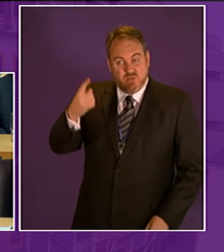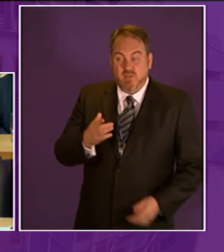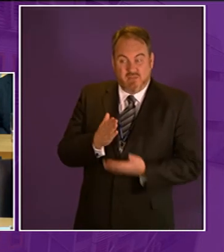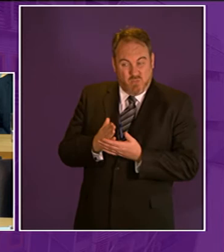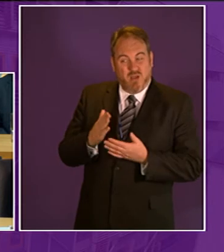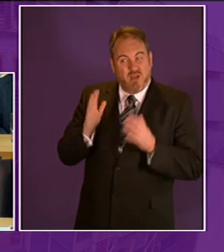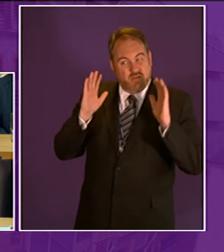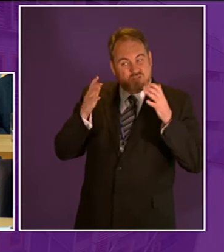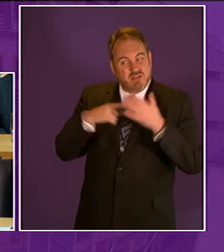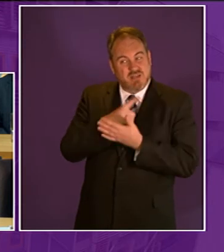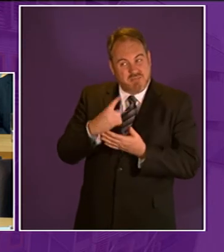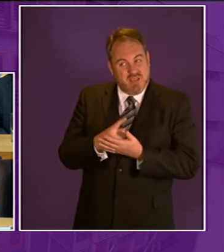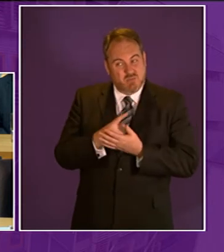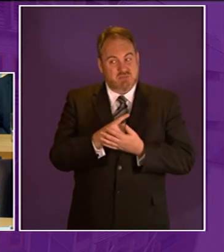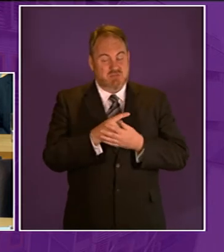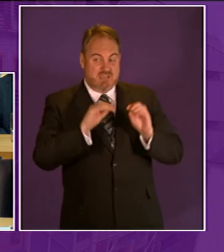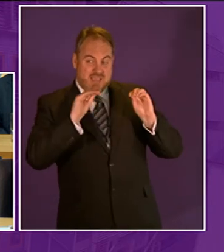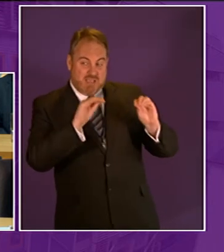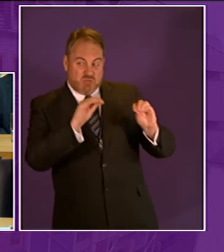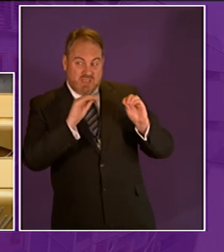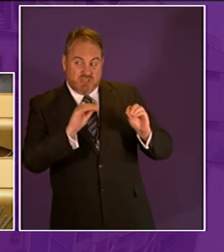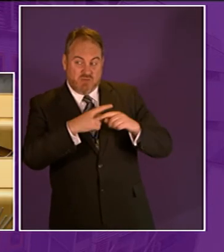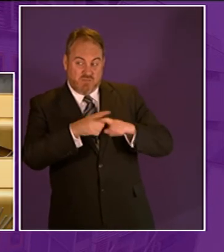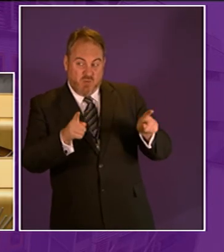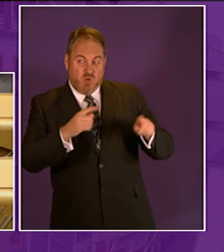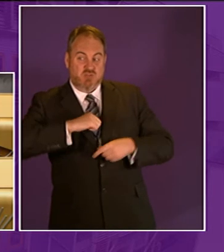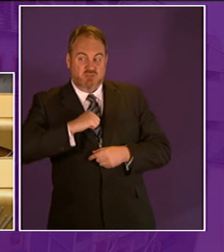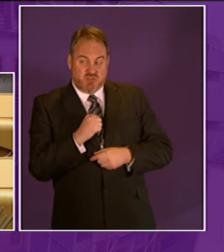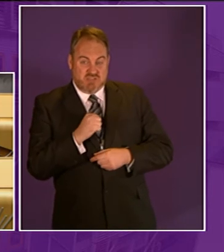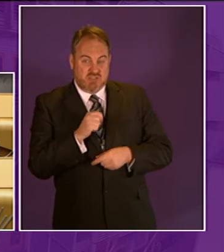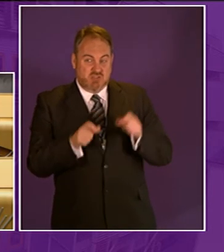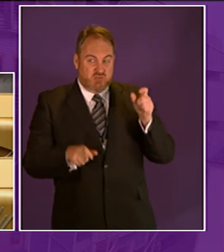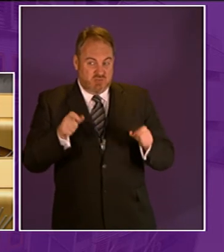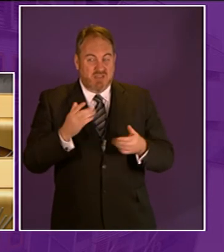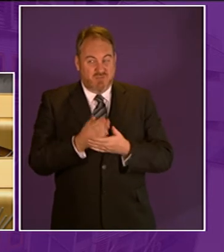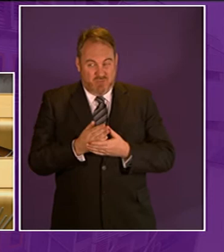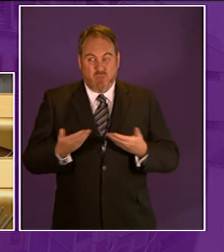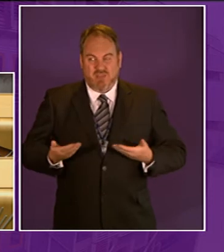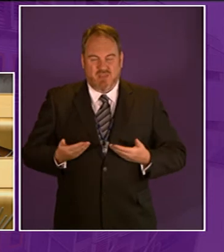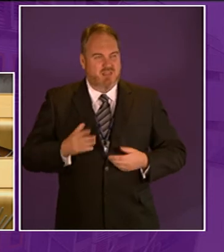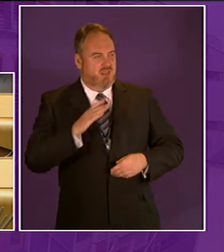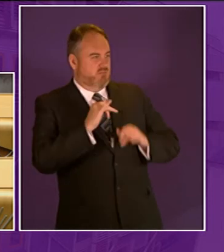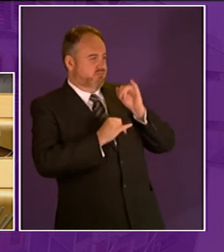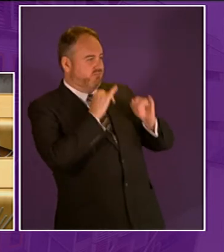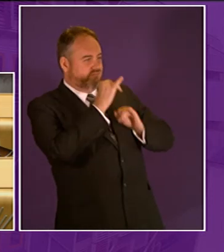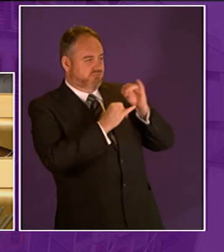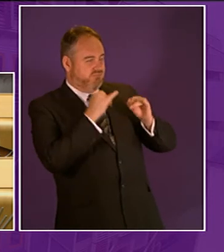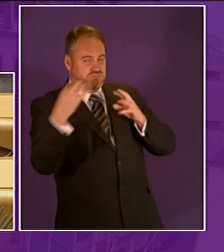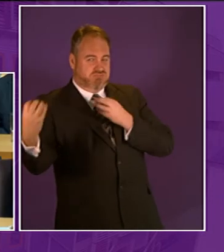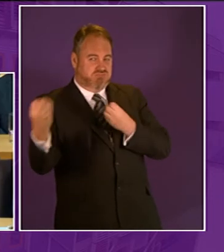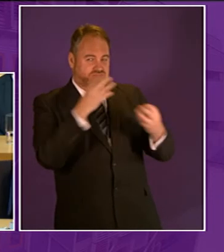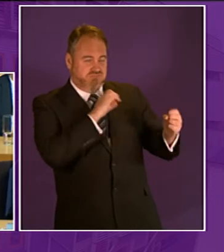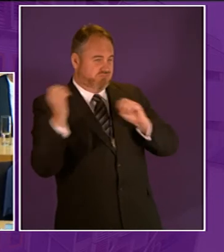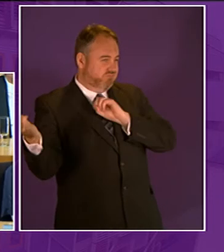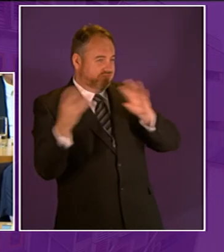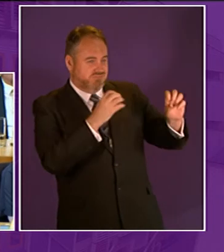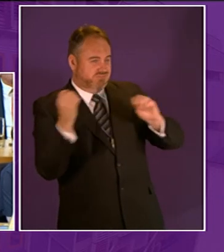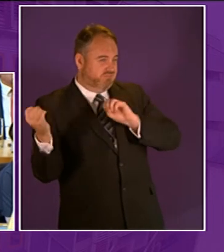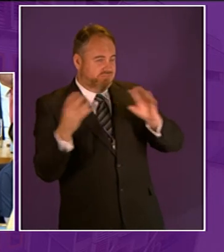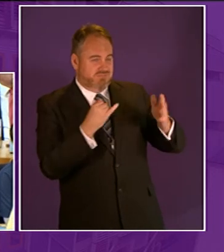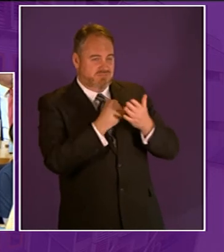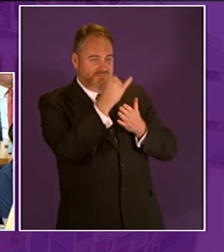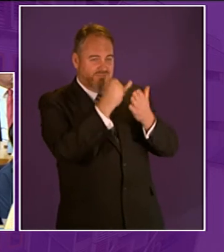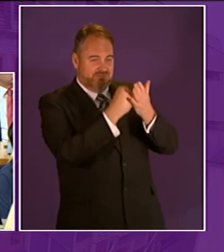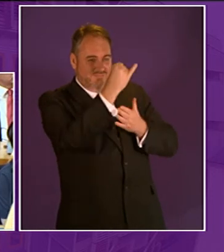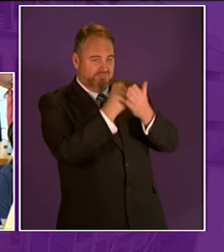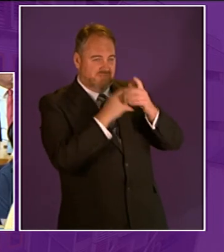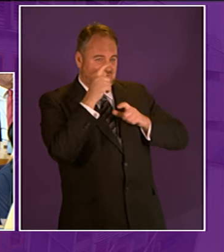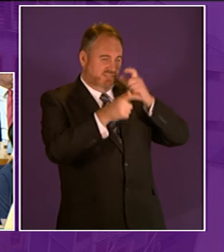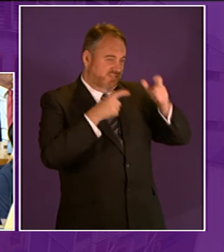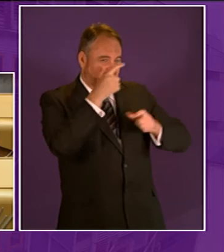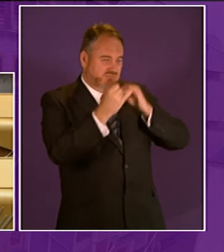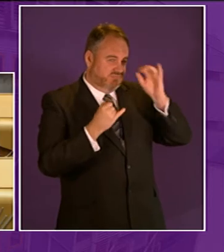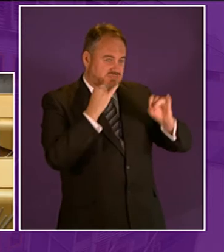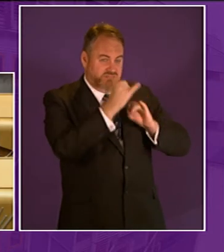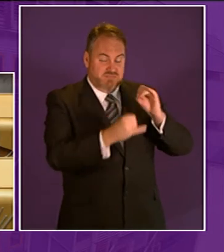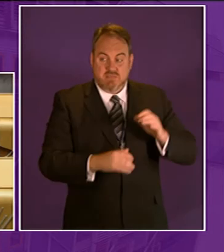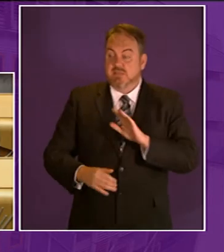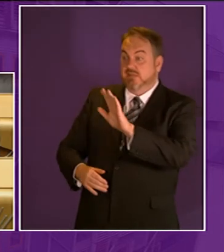our country—he never demonstrates any interest whatsoever—he would have welcomed the fact